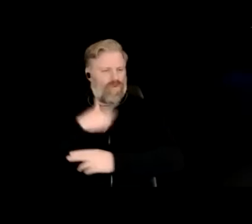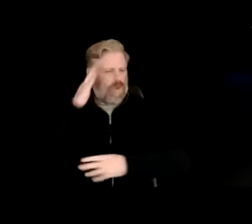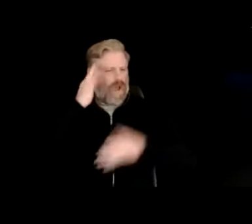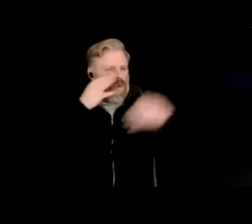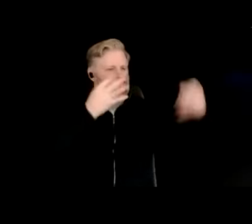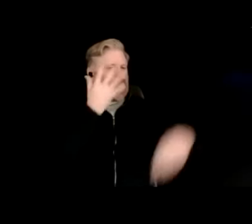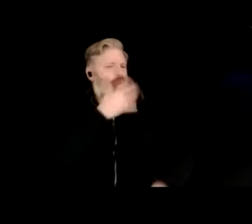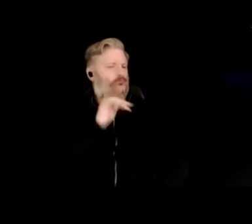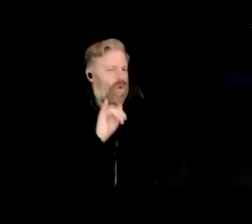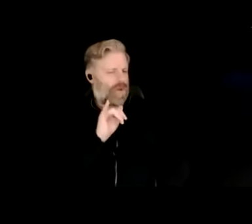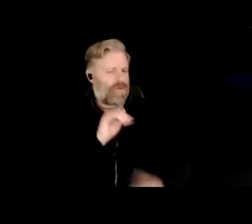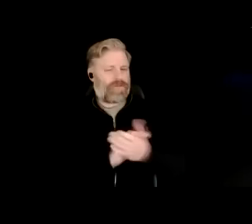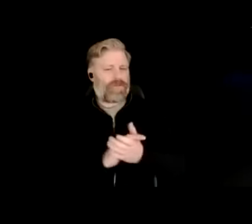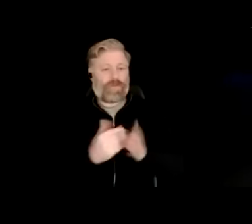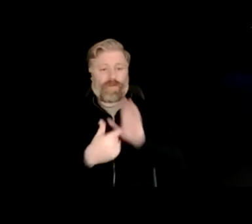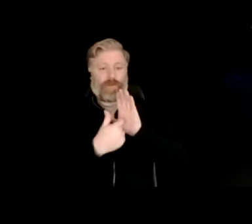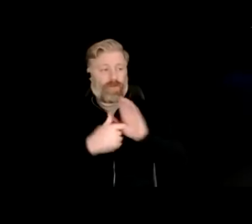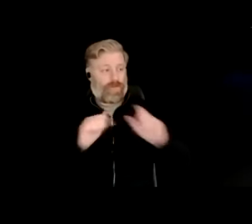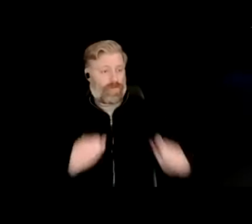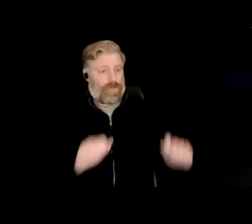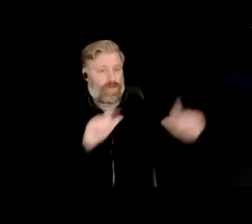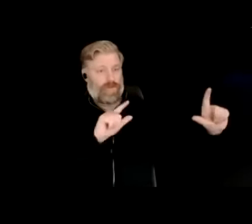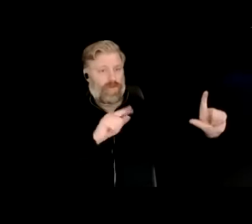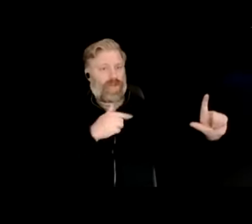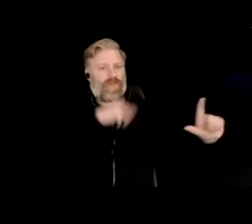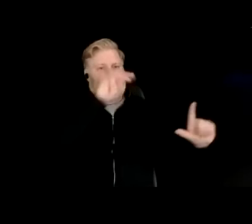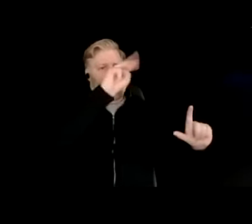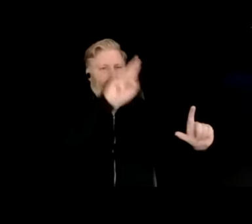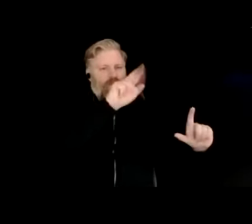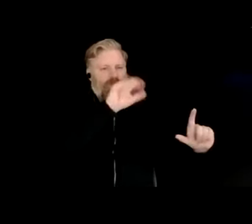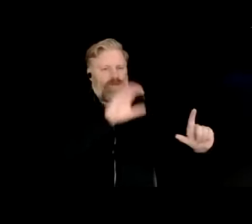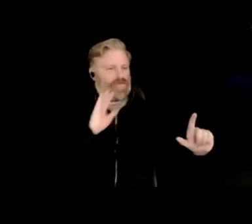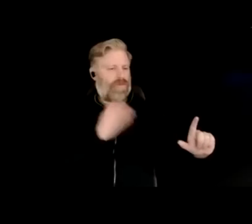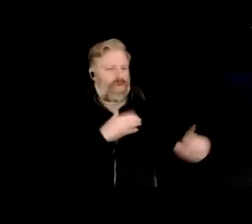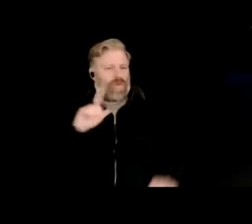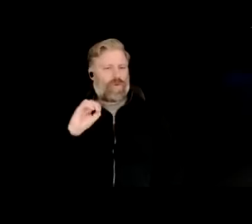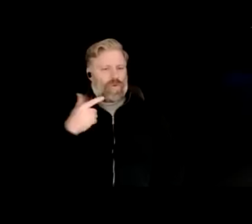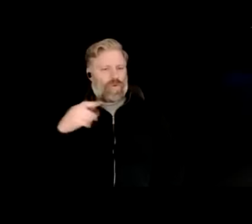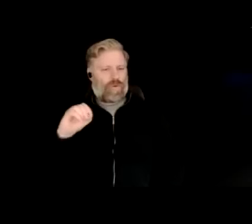So for example, the slide contains the MRAC logo, which says metro regional arts council